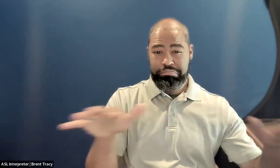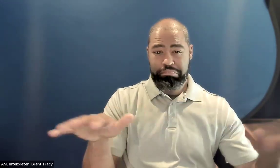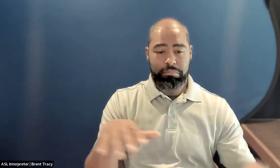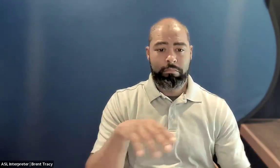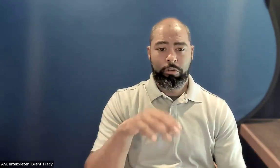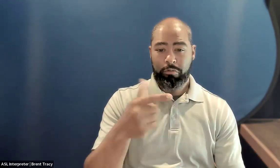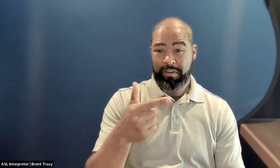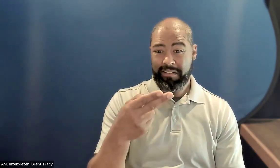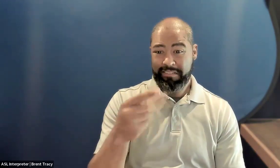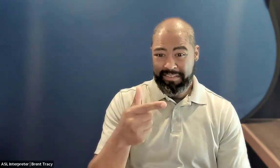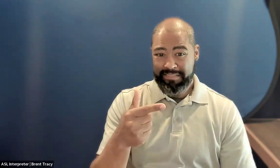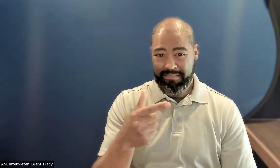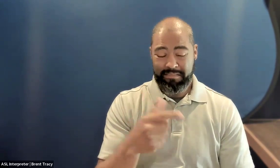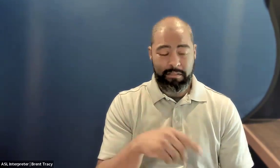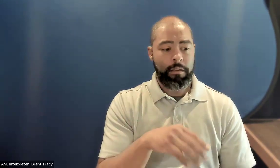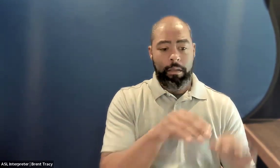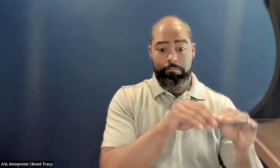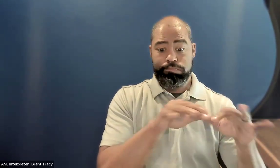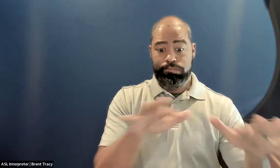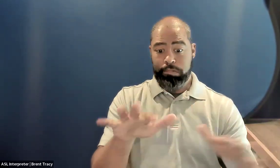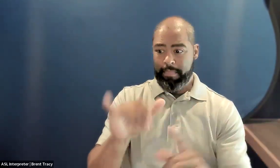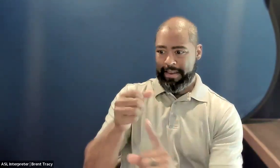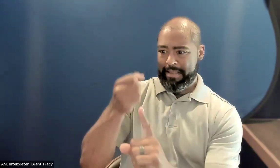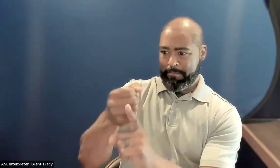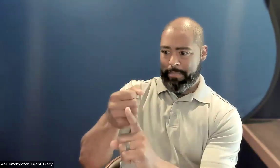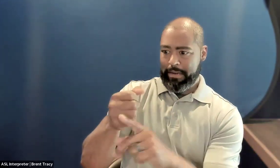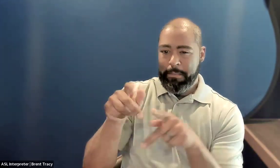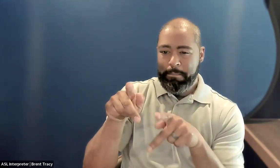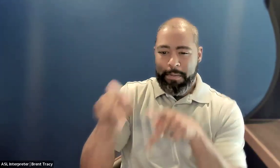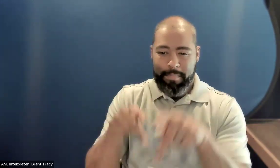expressed as a dollar value of that additional carbon into the